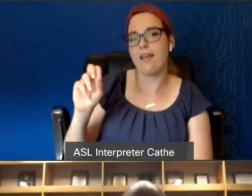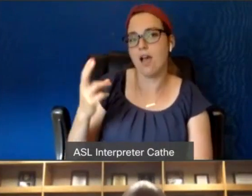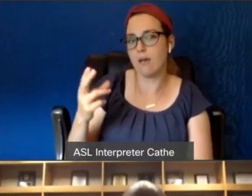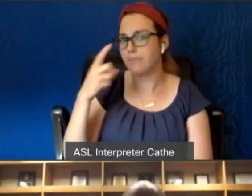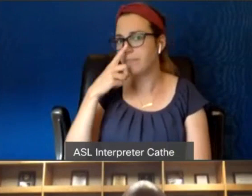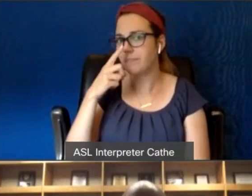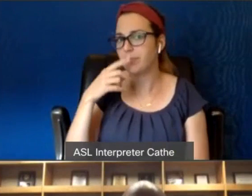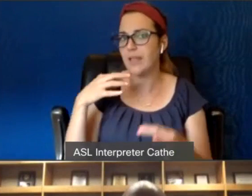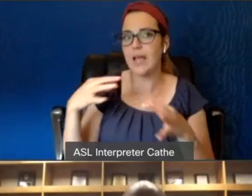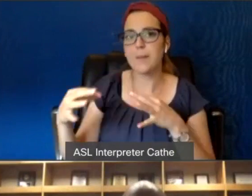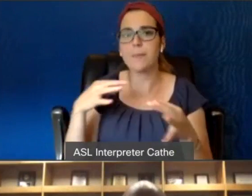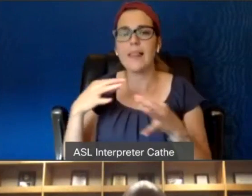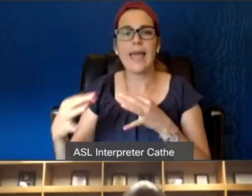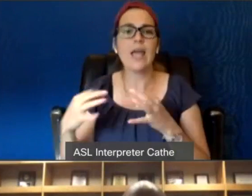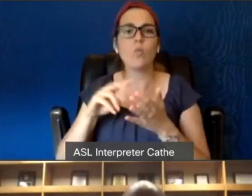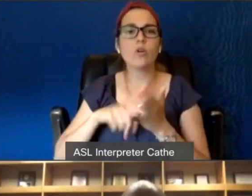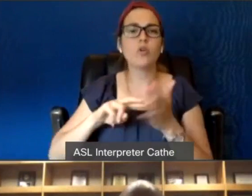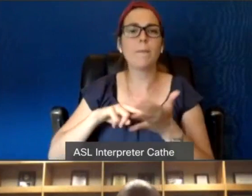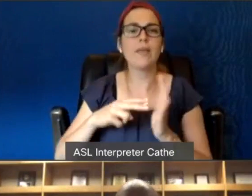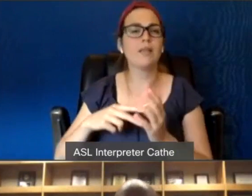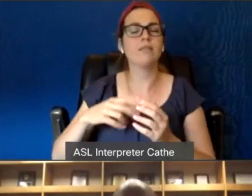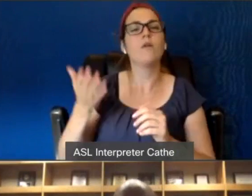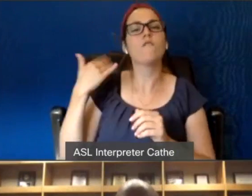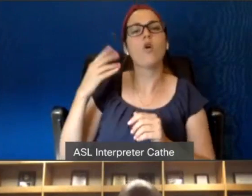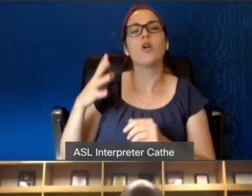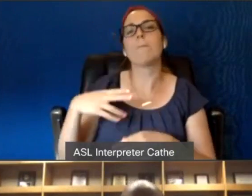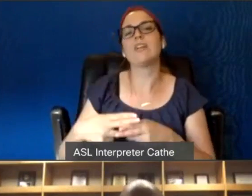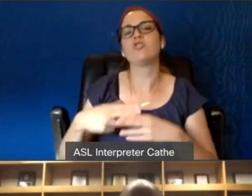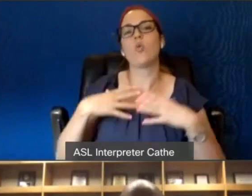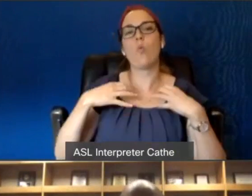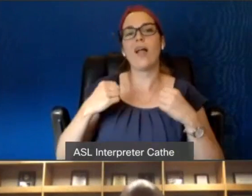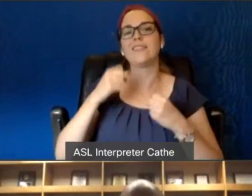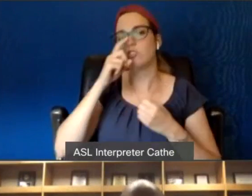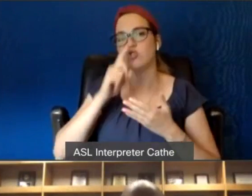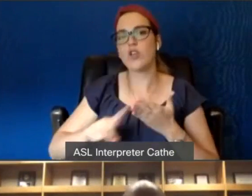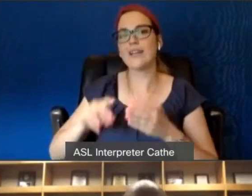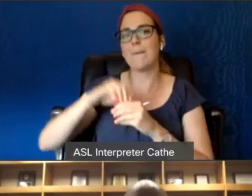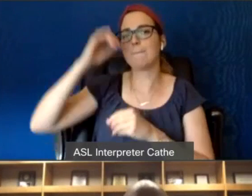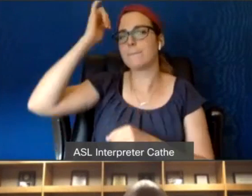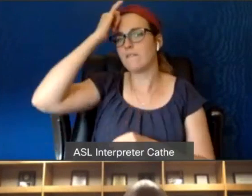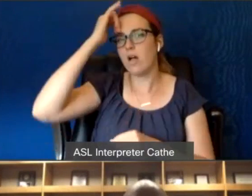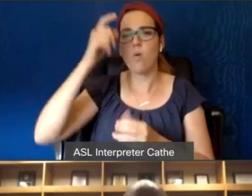to the wellness checks in Buffalo? How do you conduct those, what do they entail? Could you describe them?"